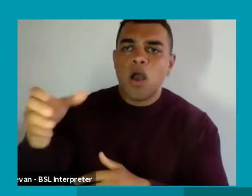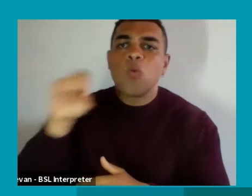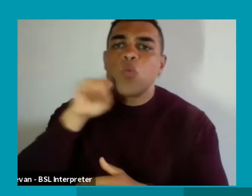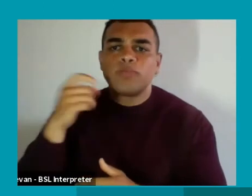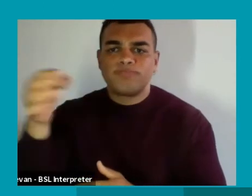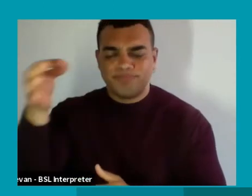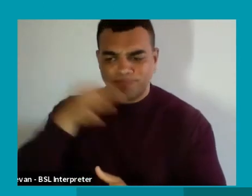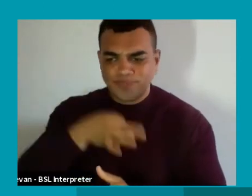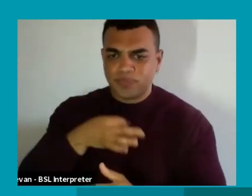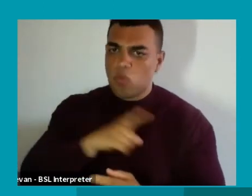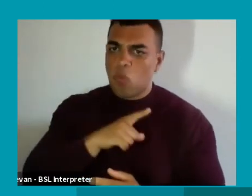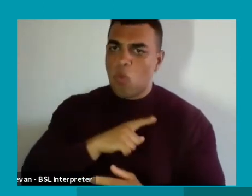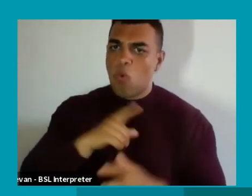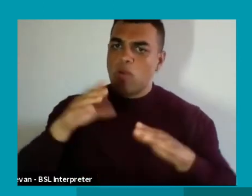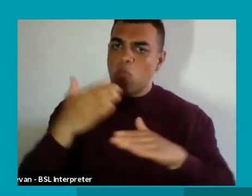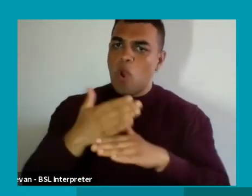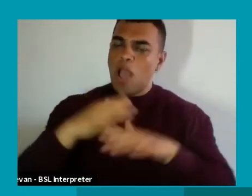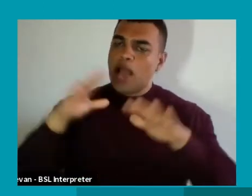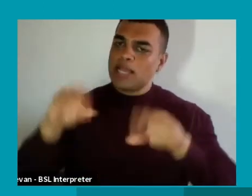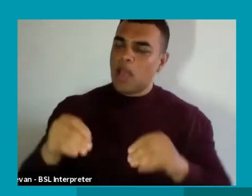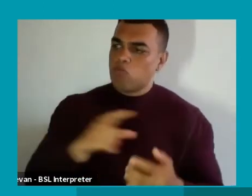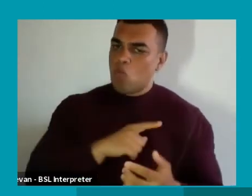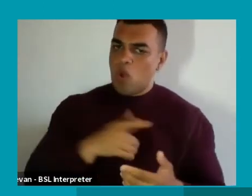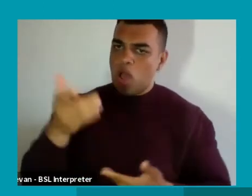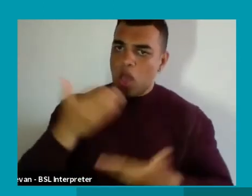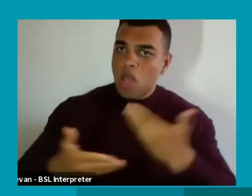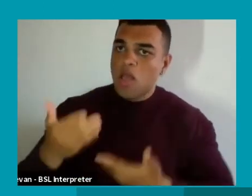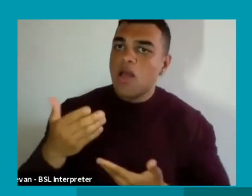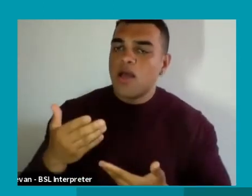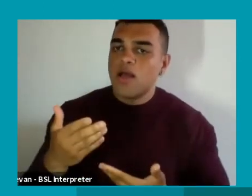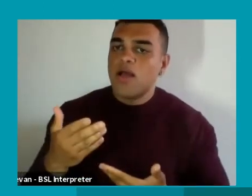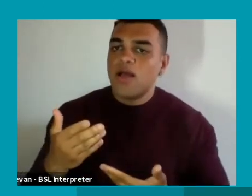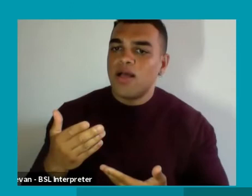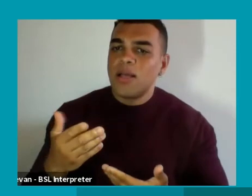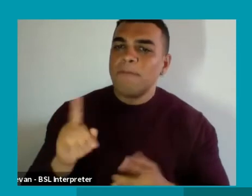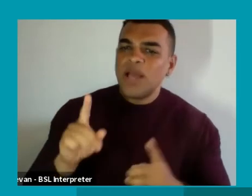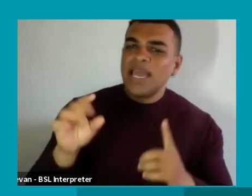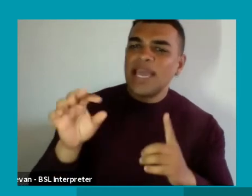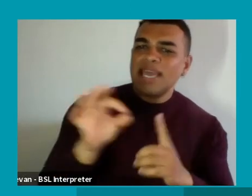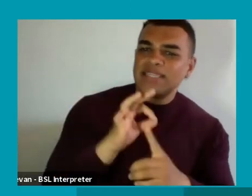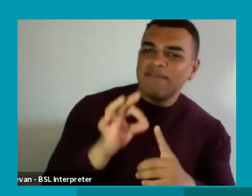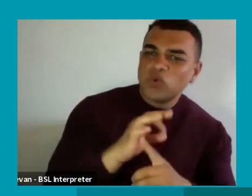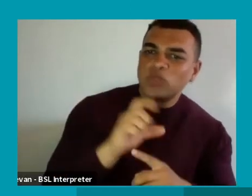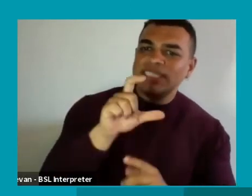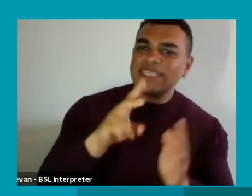they probably usually ask you that at interview stage you know your CV is like prime real estate, you